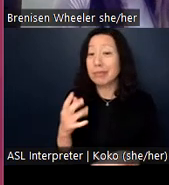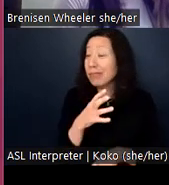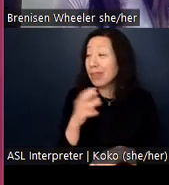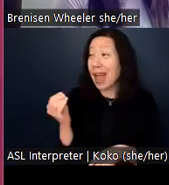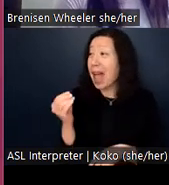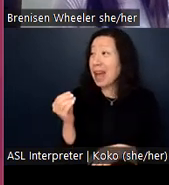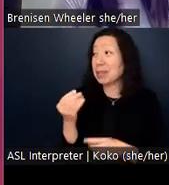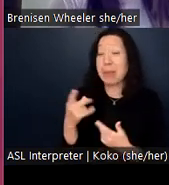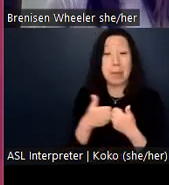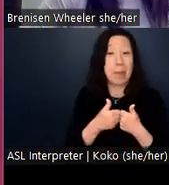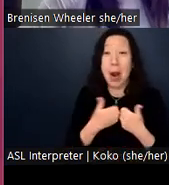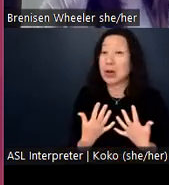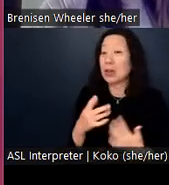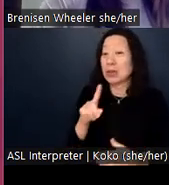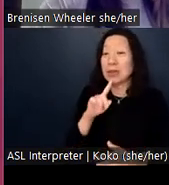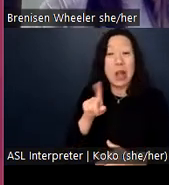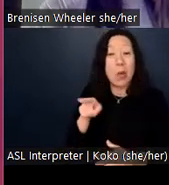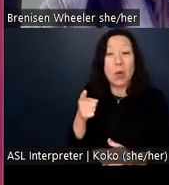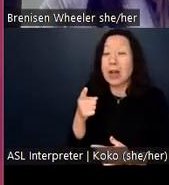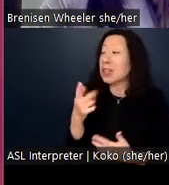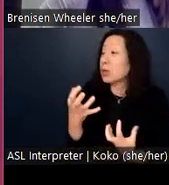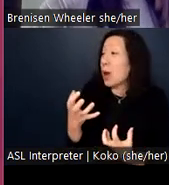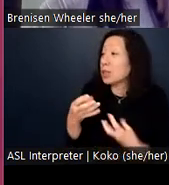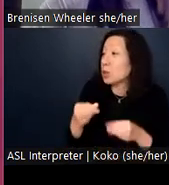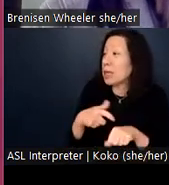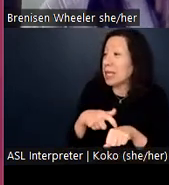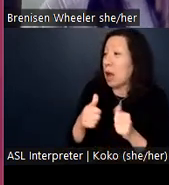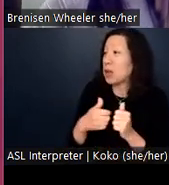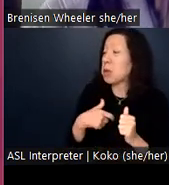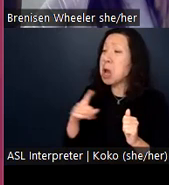time with me, and that concern can be minimized. 12:24:27 Other people not tired saying that